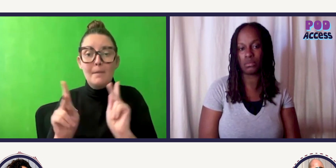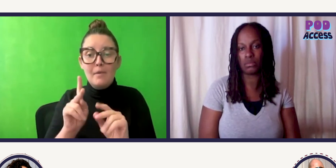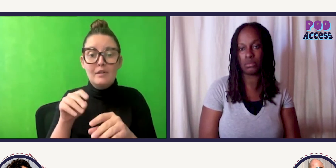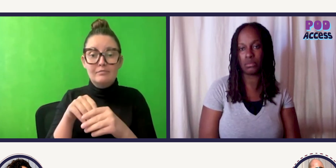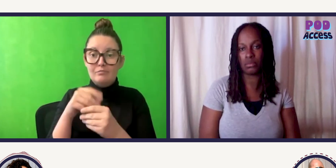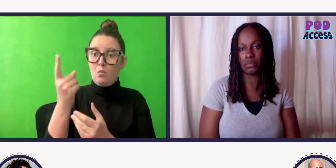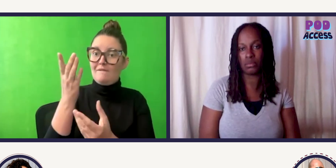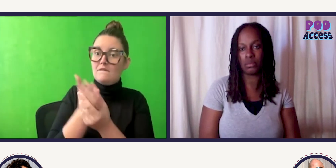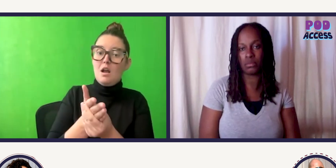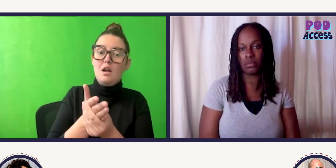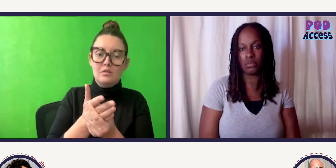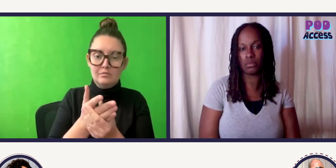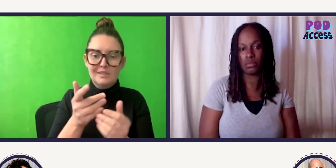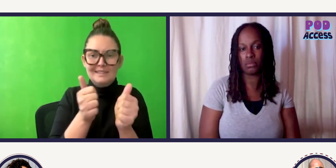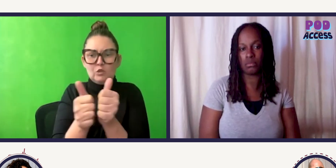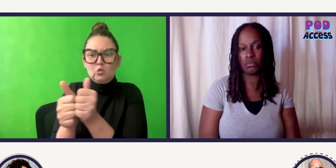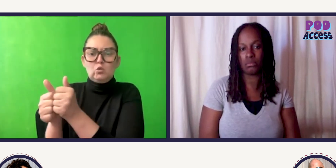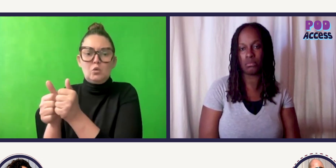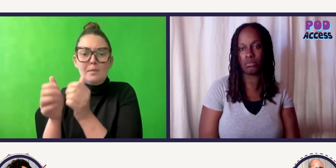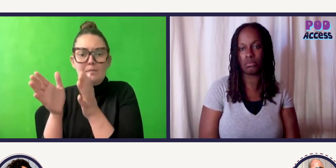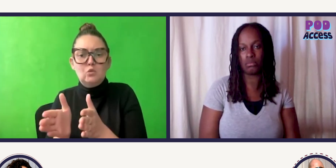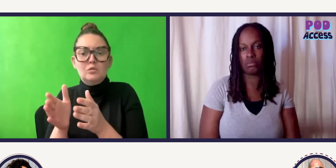their own track, there would be a separate file for each one.